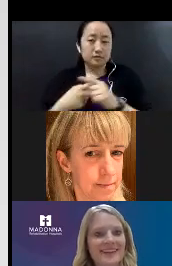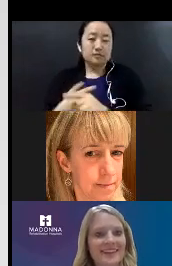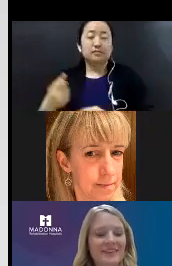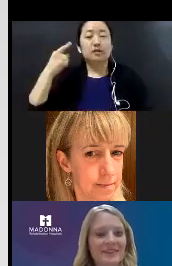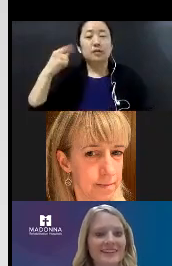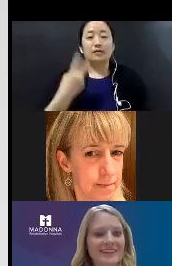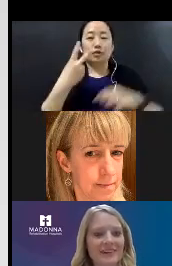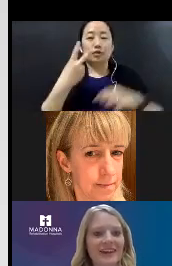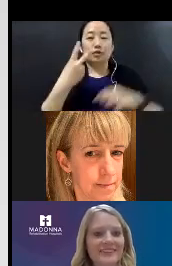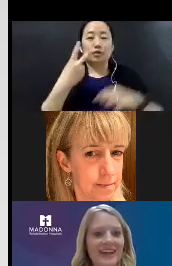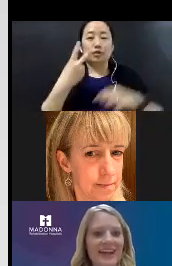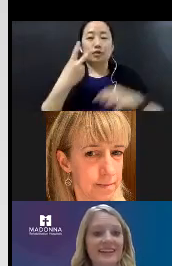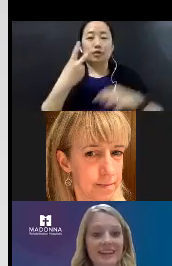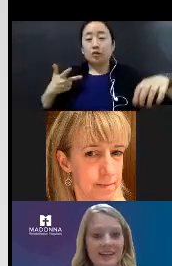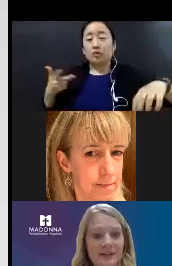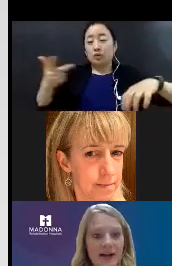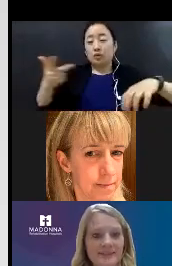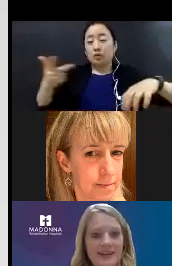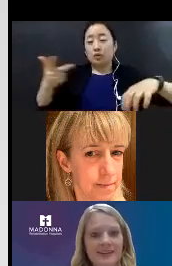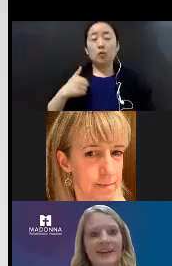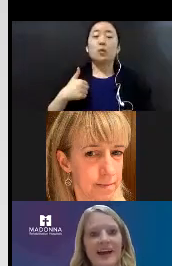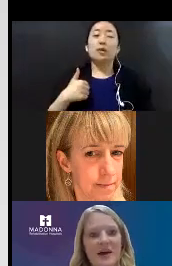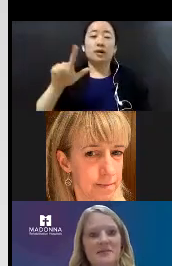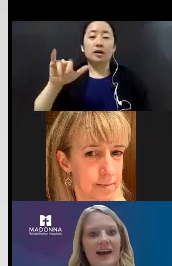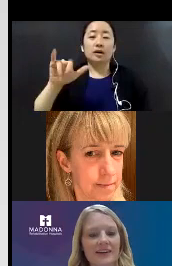WE ARE LOCATED IN LINCOLN, NEBRASKA.